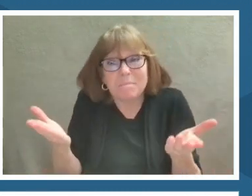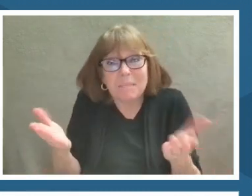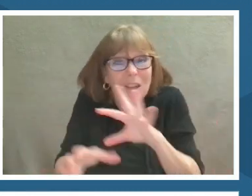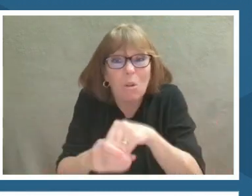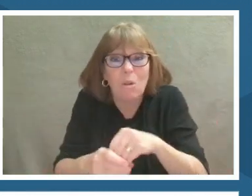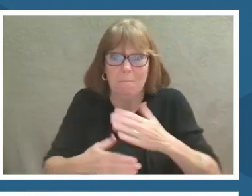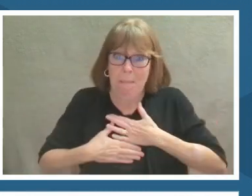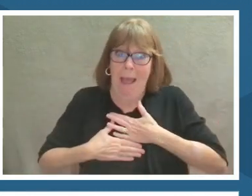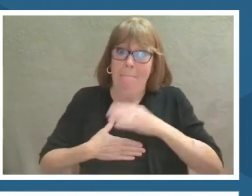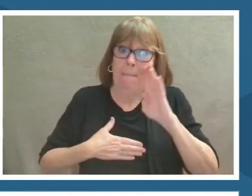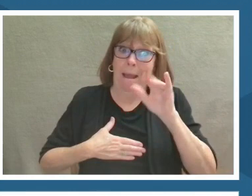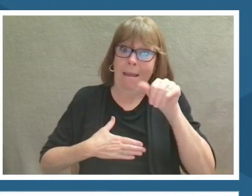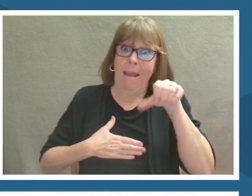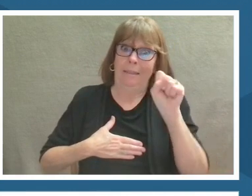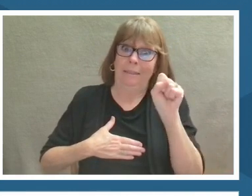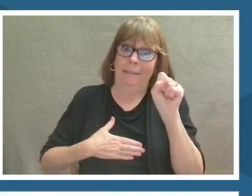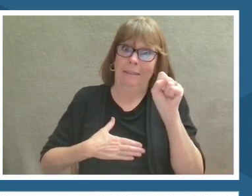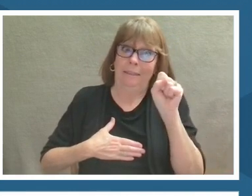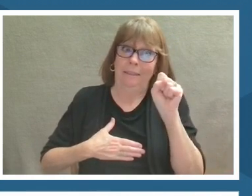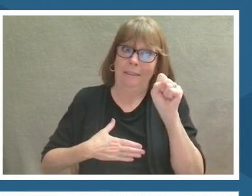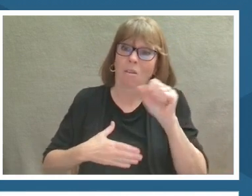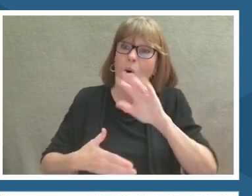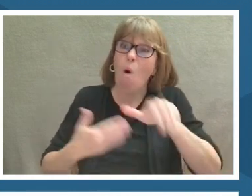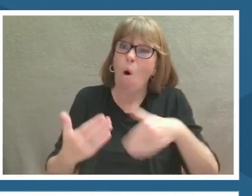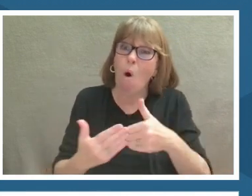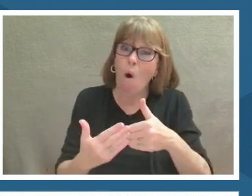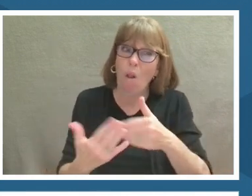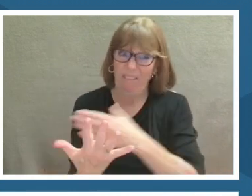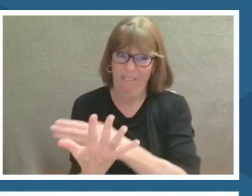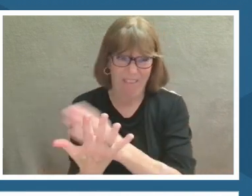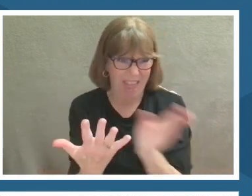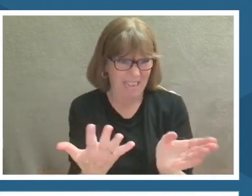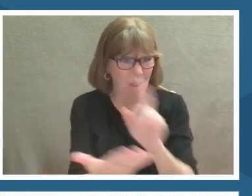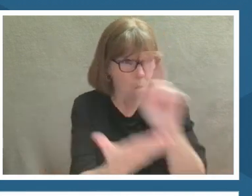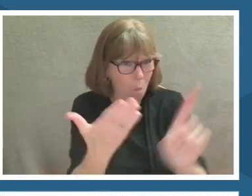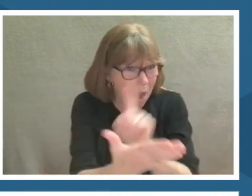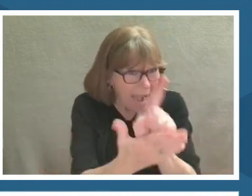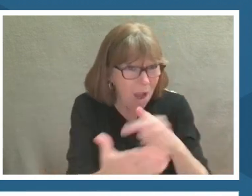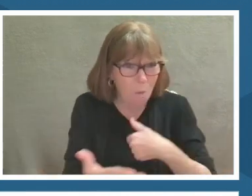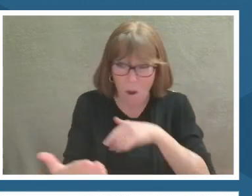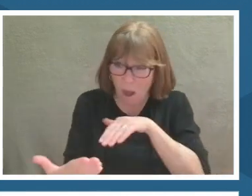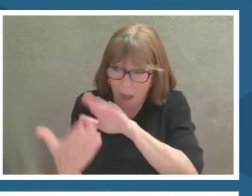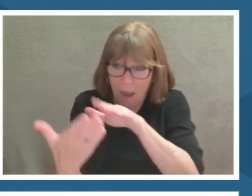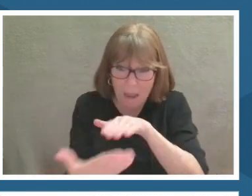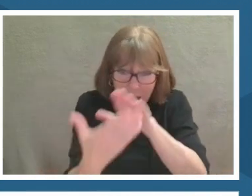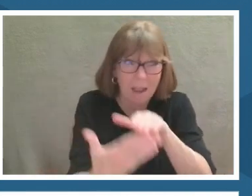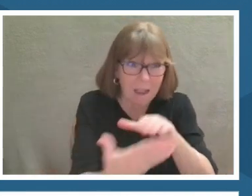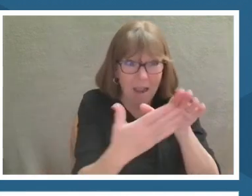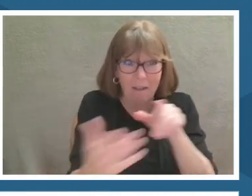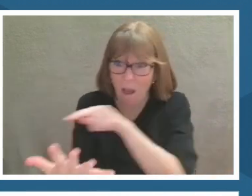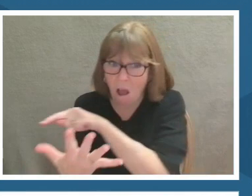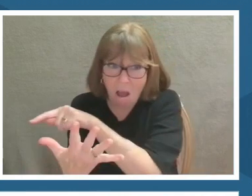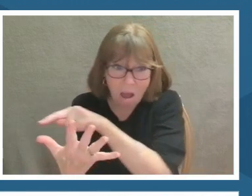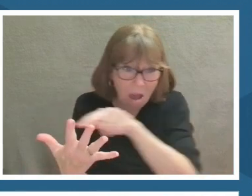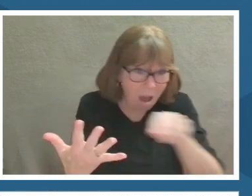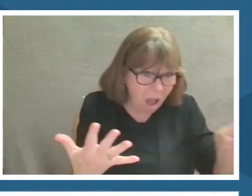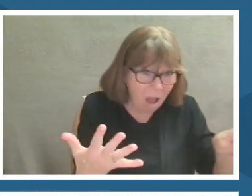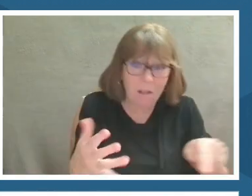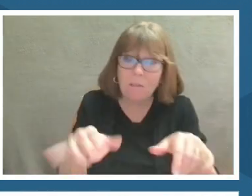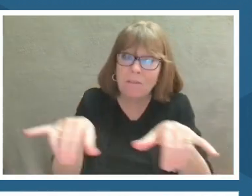multiple standards you know in the same hour in the same class period so i feel